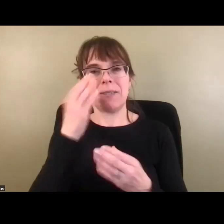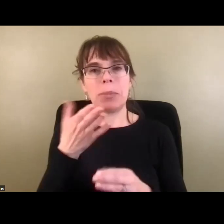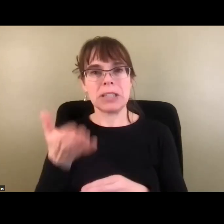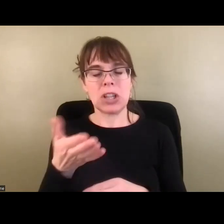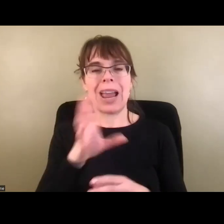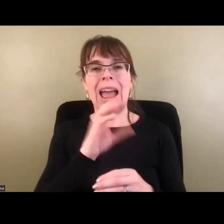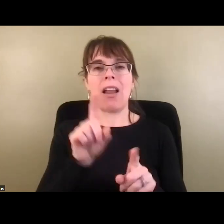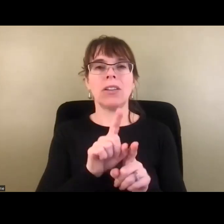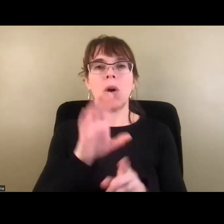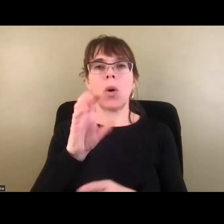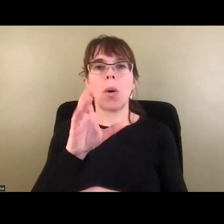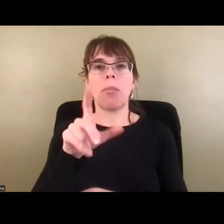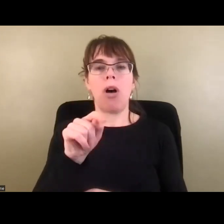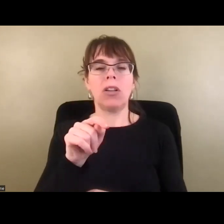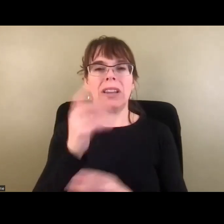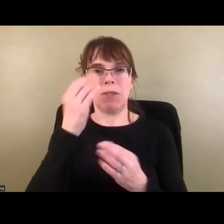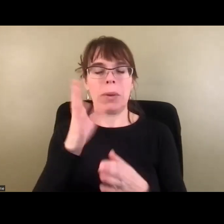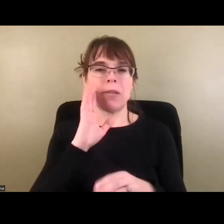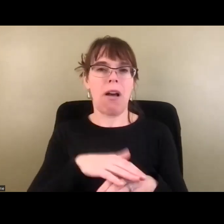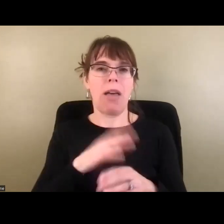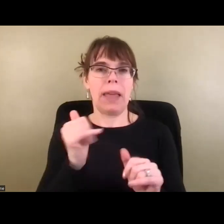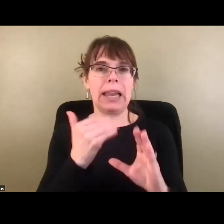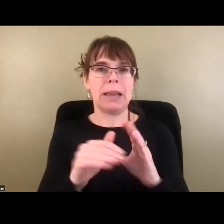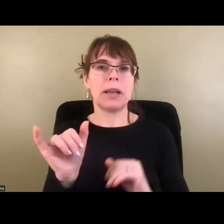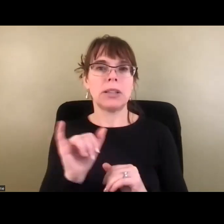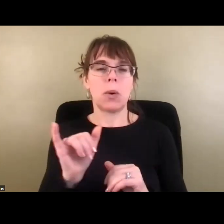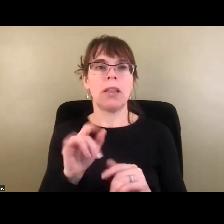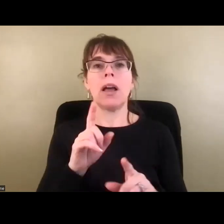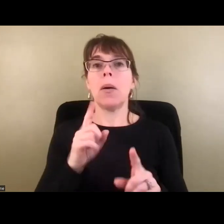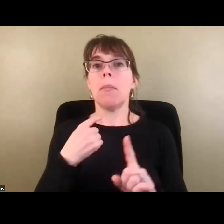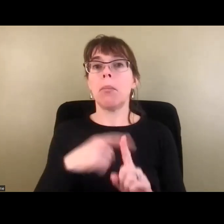will be in that follow-up information, as well as the slides that she provided